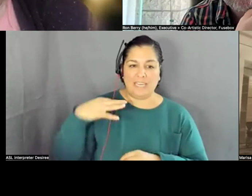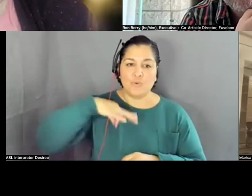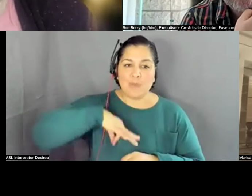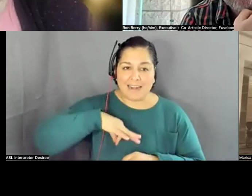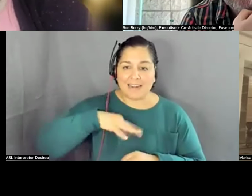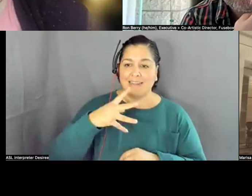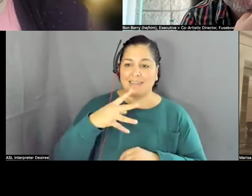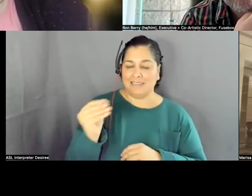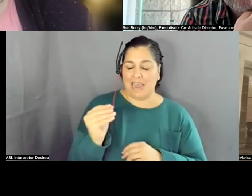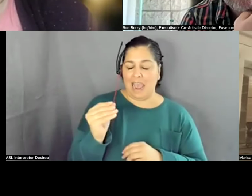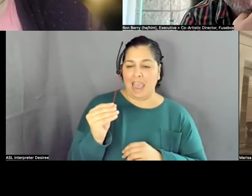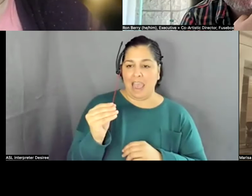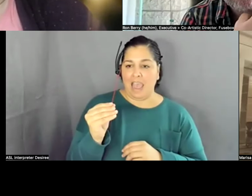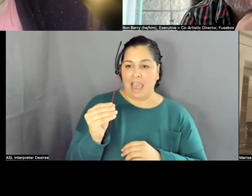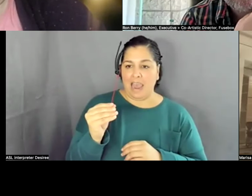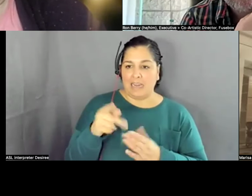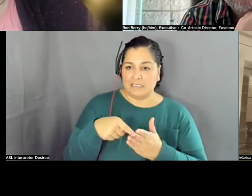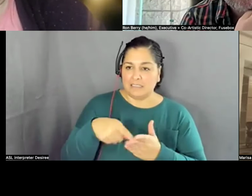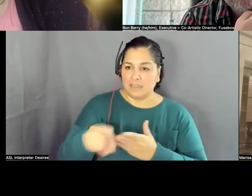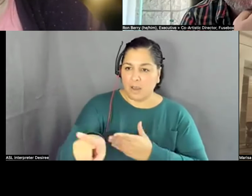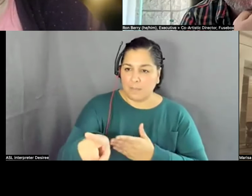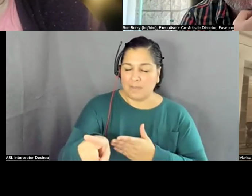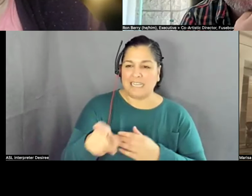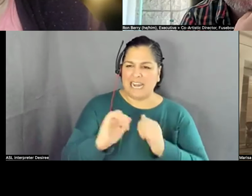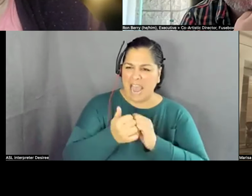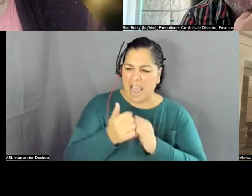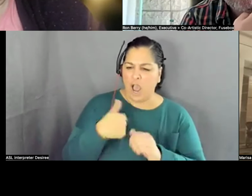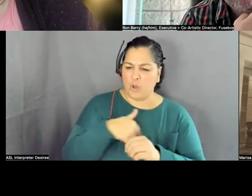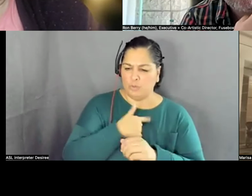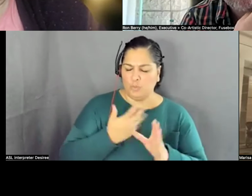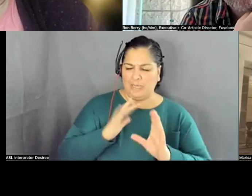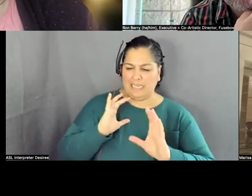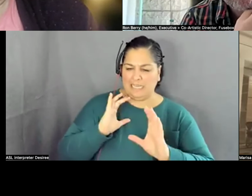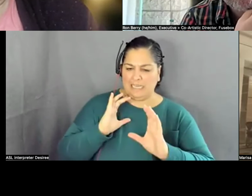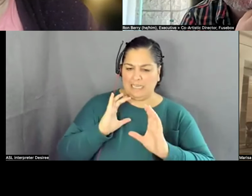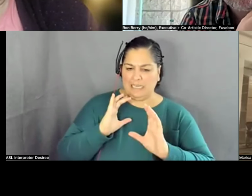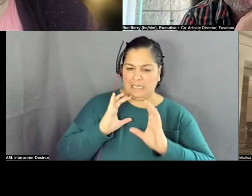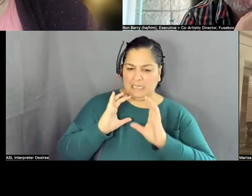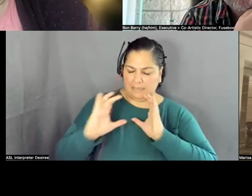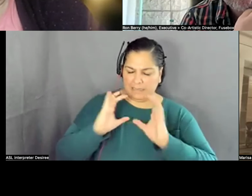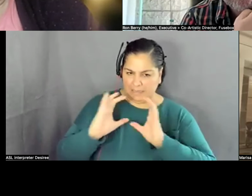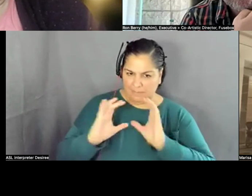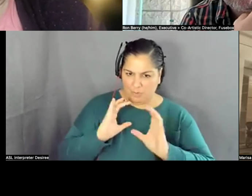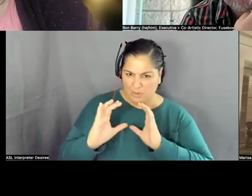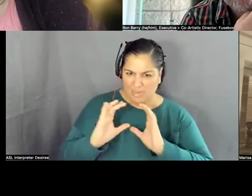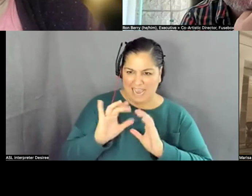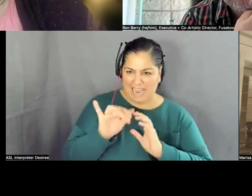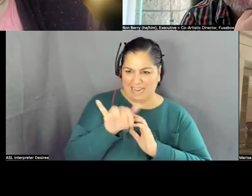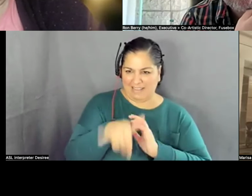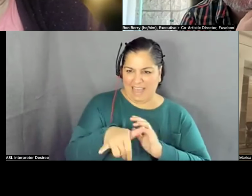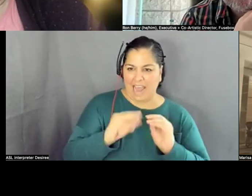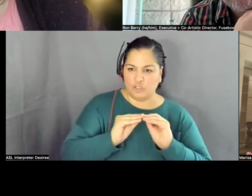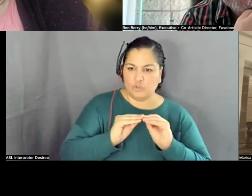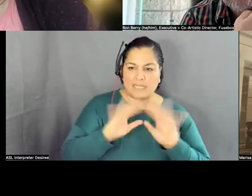in a transparent way for collaborators and community participants? It's wondering if any of you could speak to that idea of like,